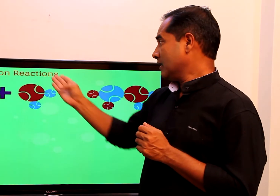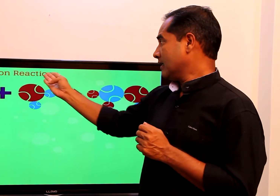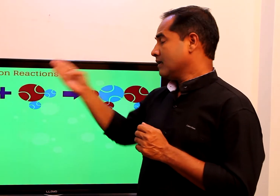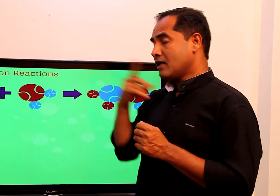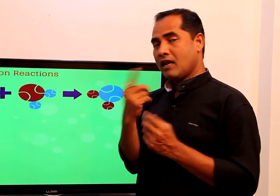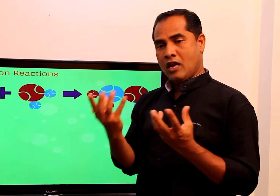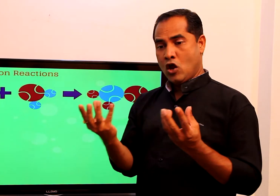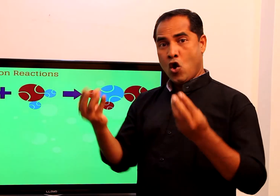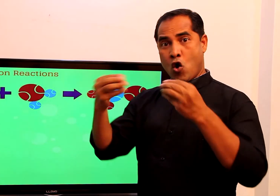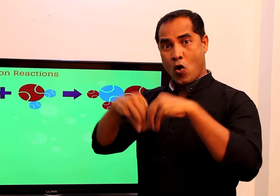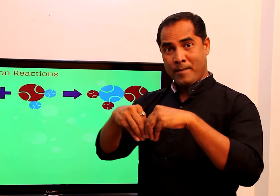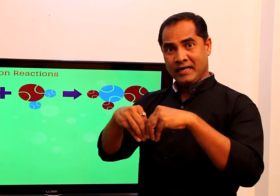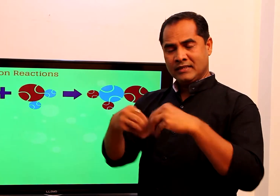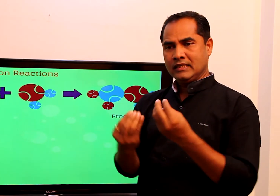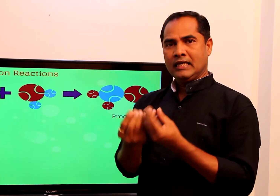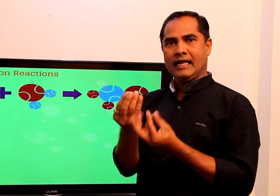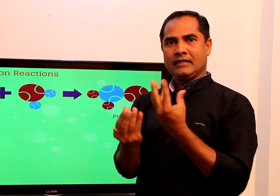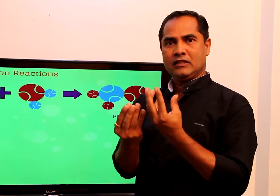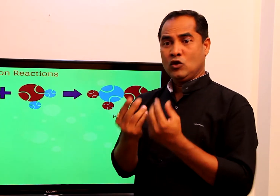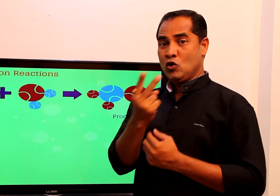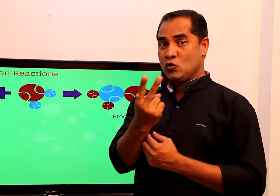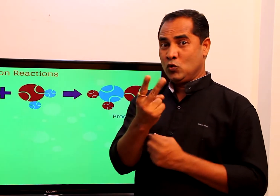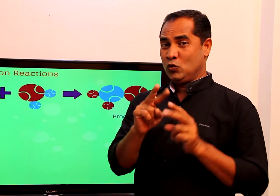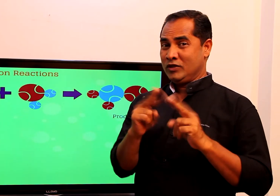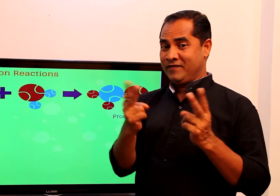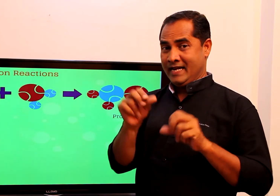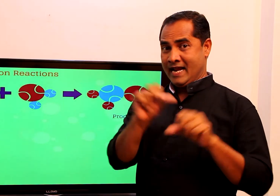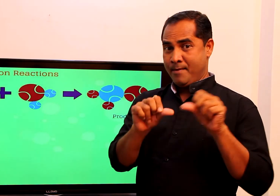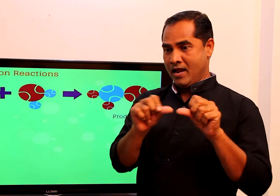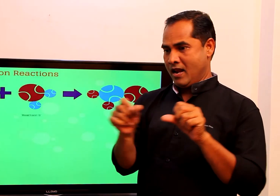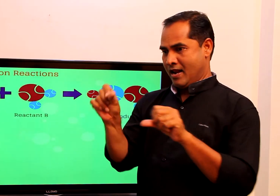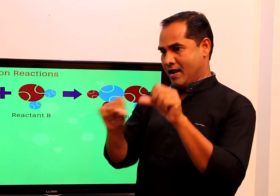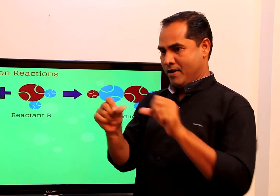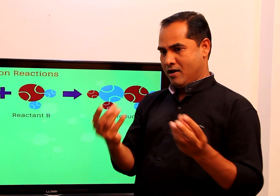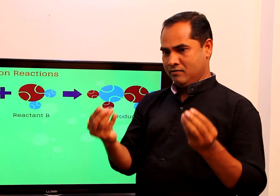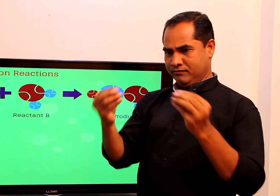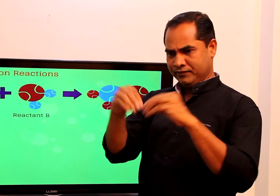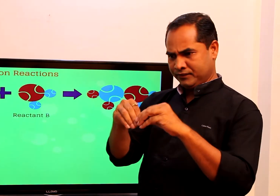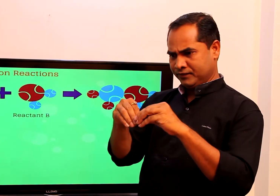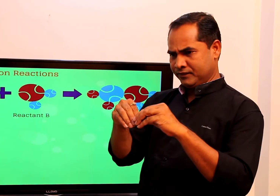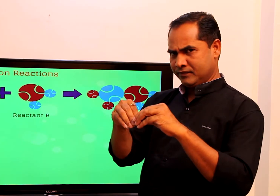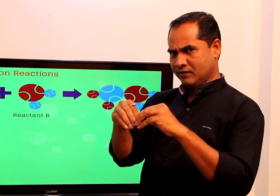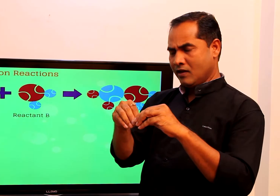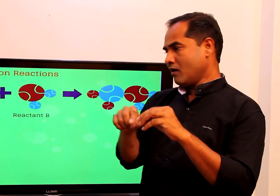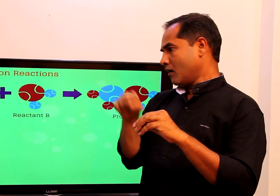First, we would learn about 'Combination reaction'. When two different chemicals combine